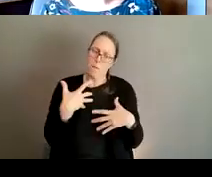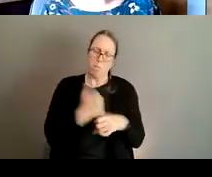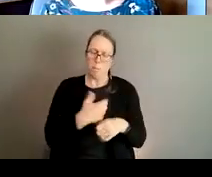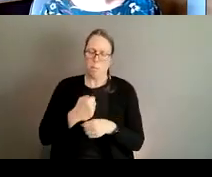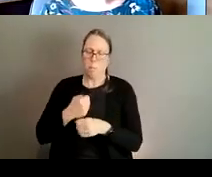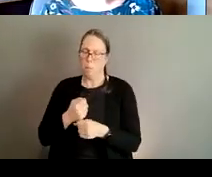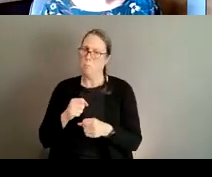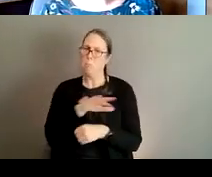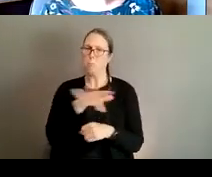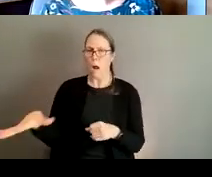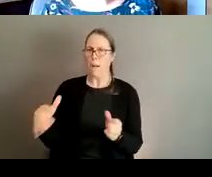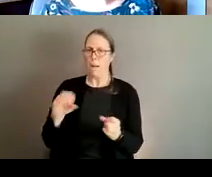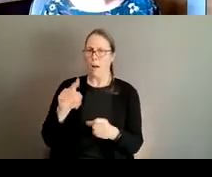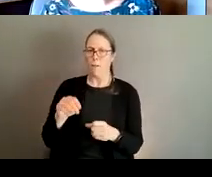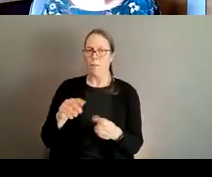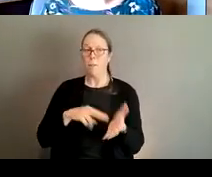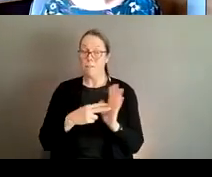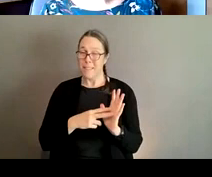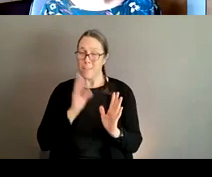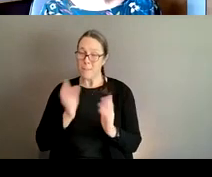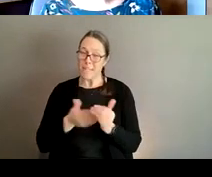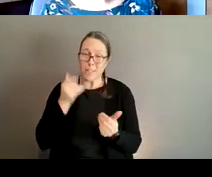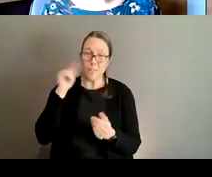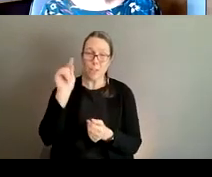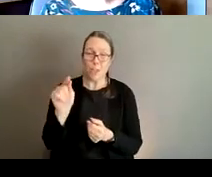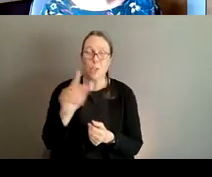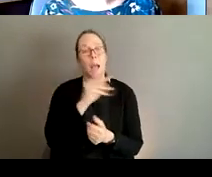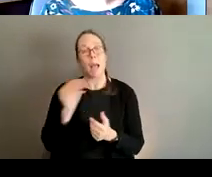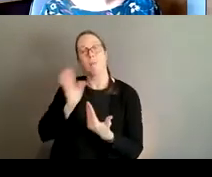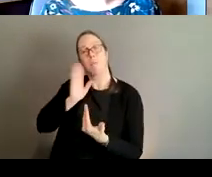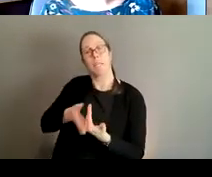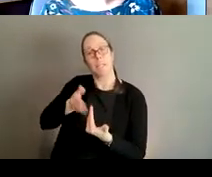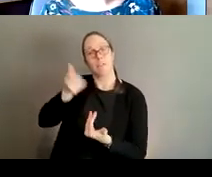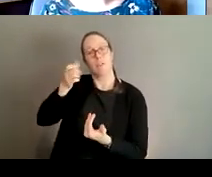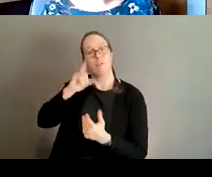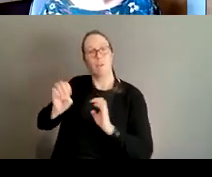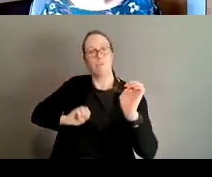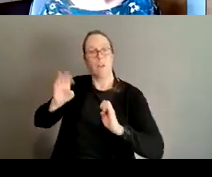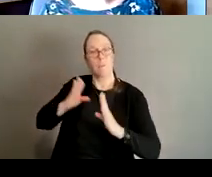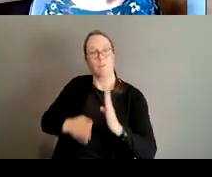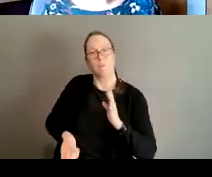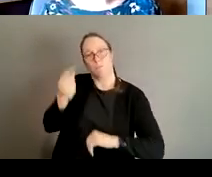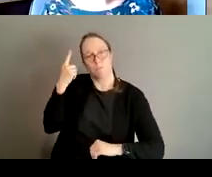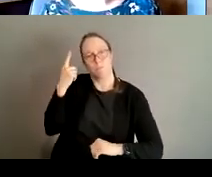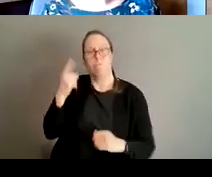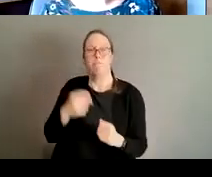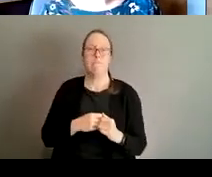will be easier for the evaluators to read and understand. And because we have such a